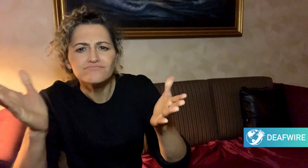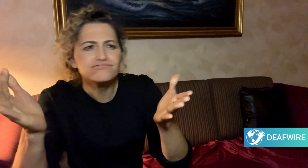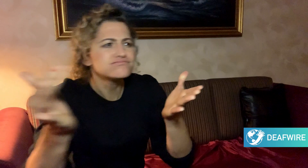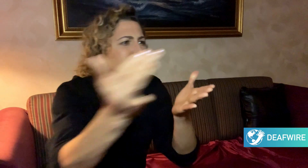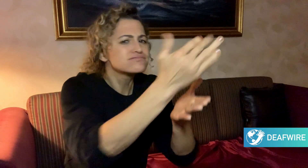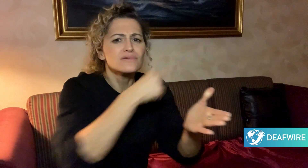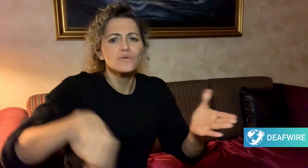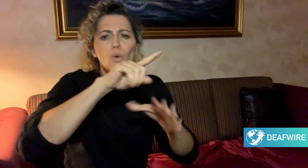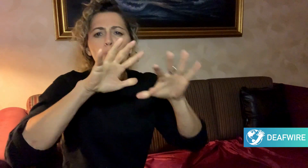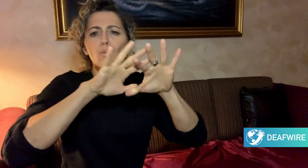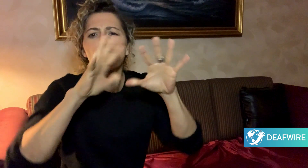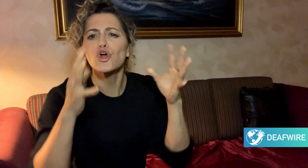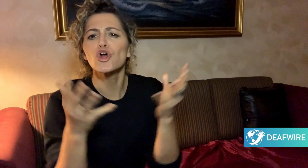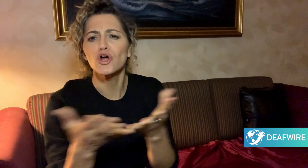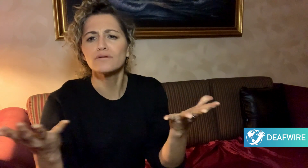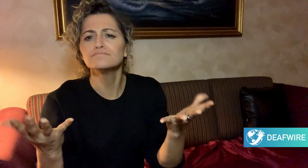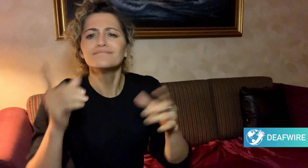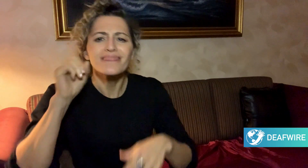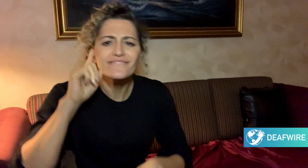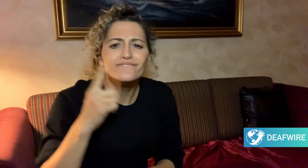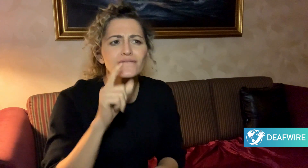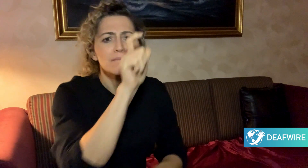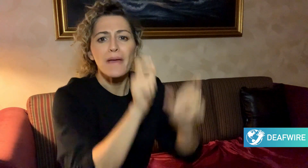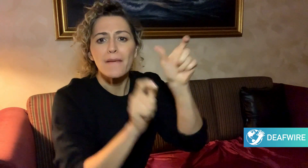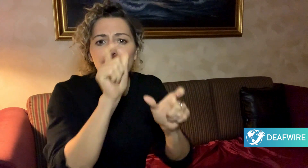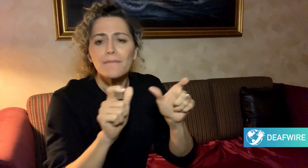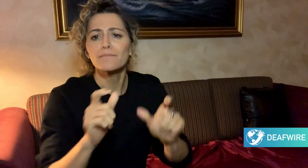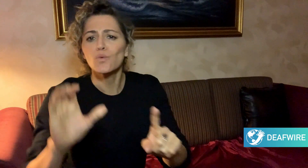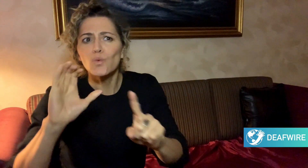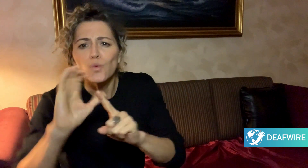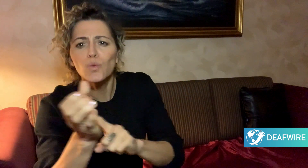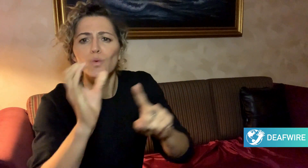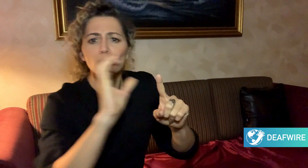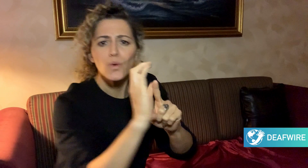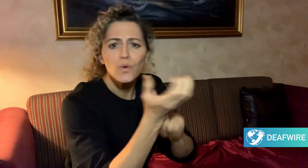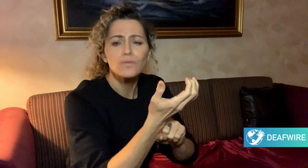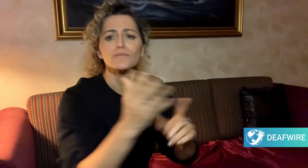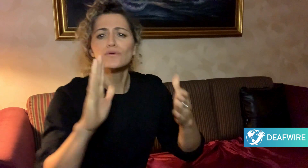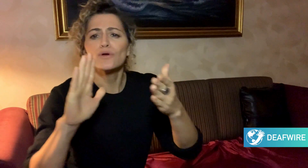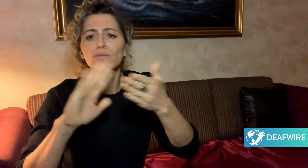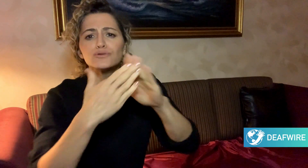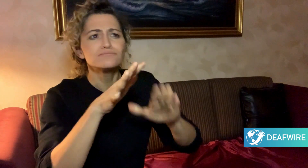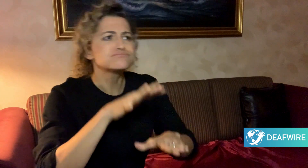interesting news stories about Deaf people,